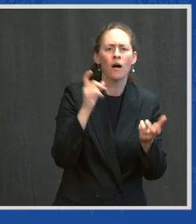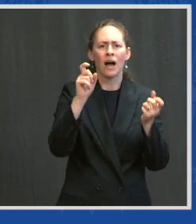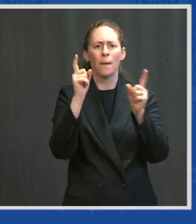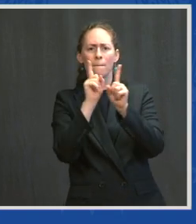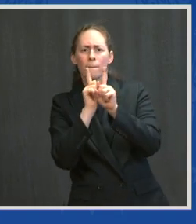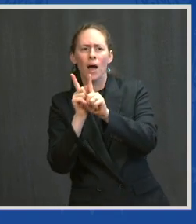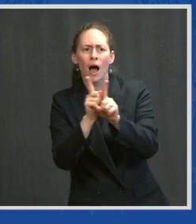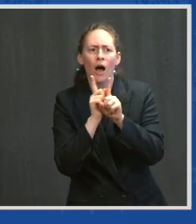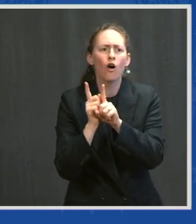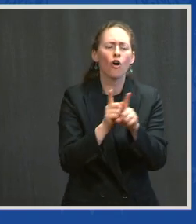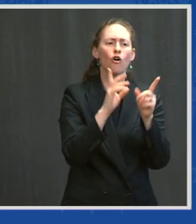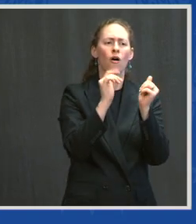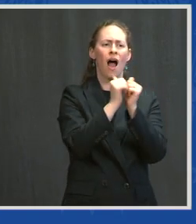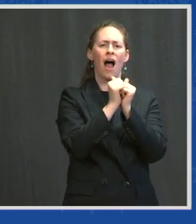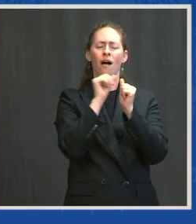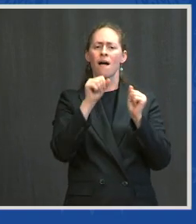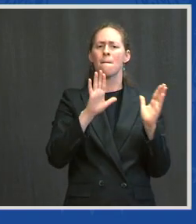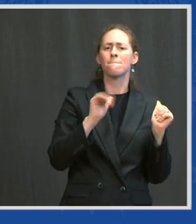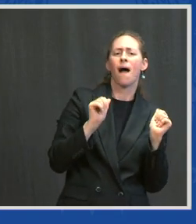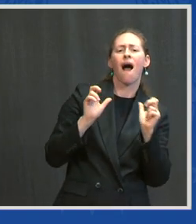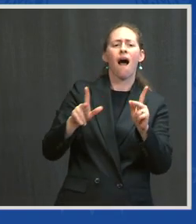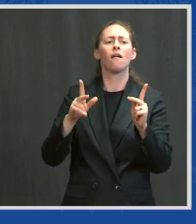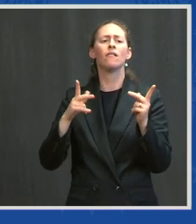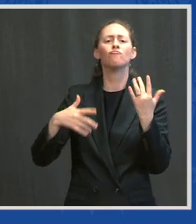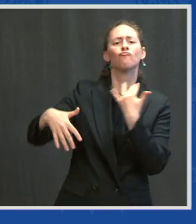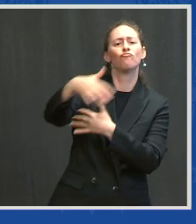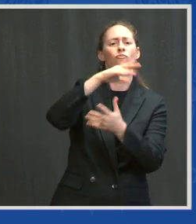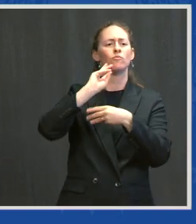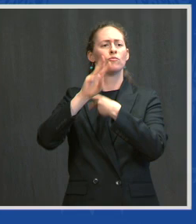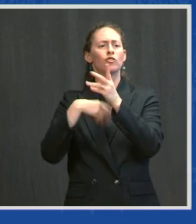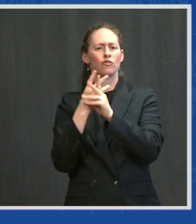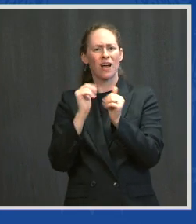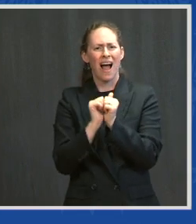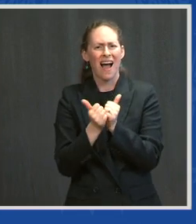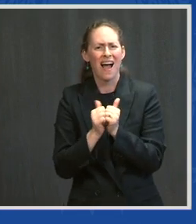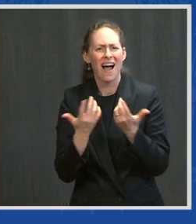and the stuff that prevents recidivism and helps them integrate in a society.